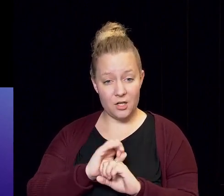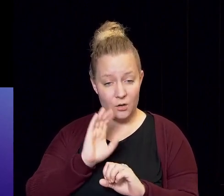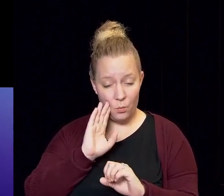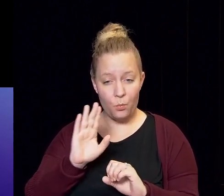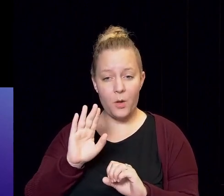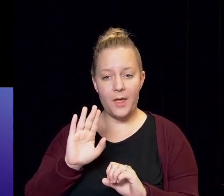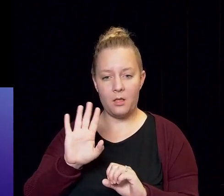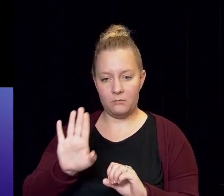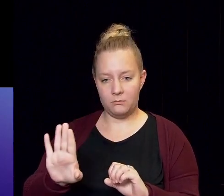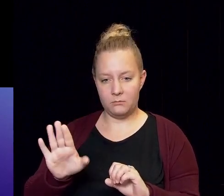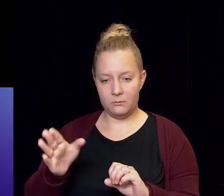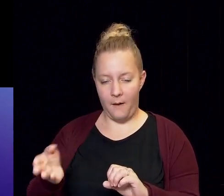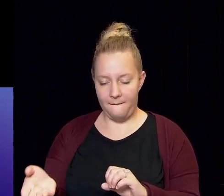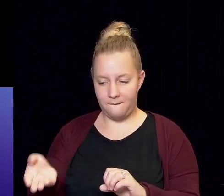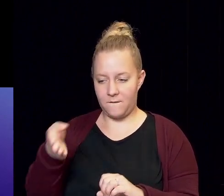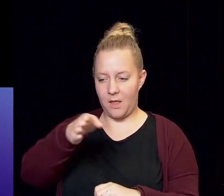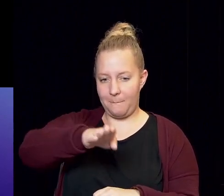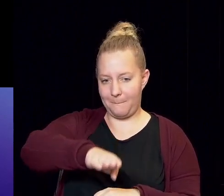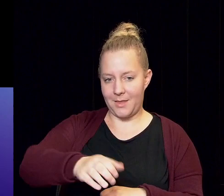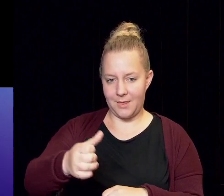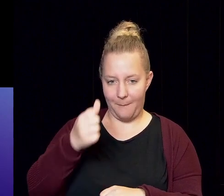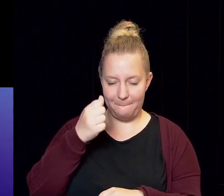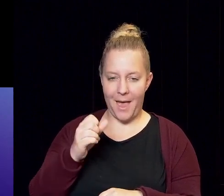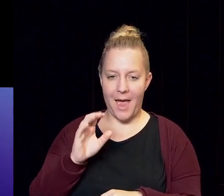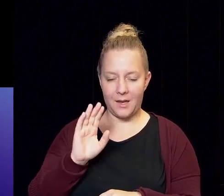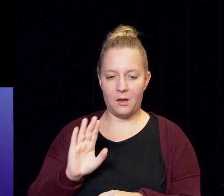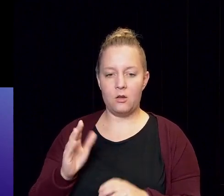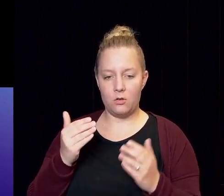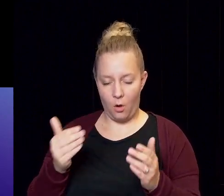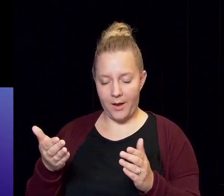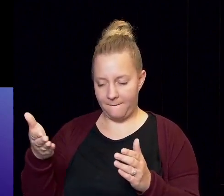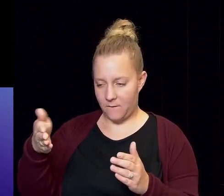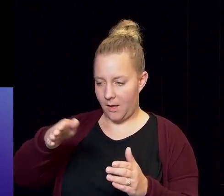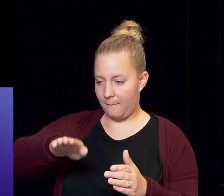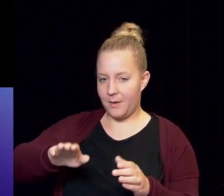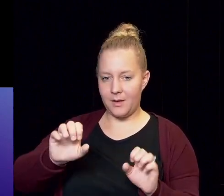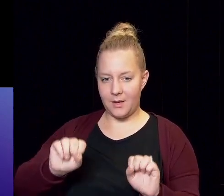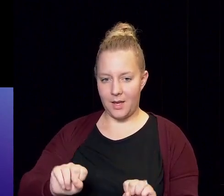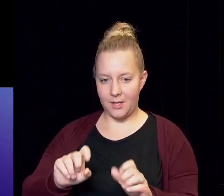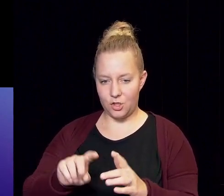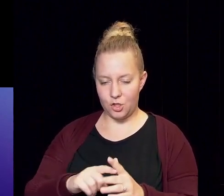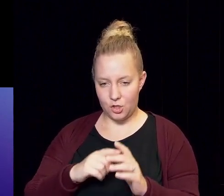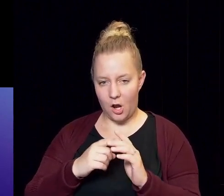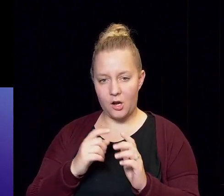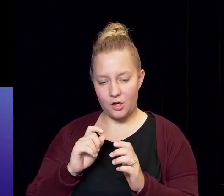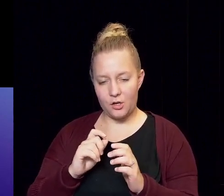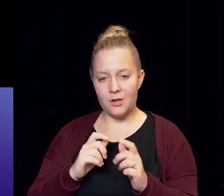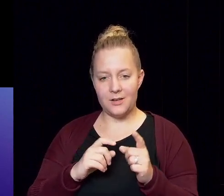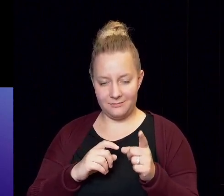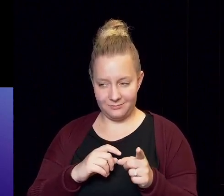back of this foldable. So, I'm going to go ahead and turn it over so that I can get started right here.